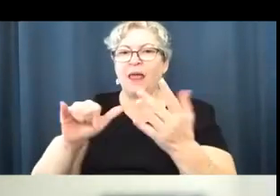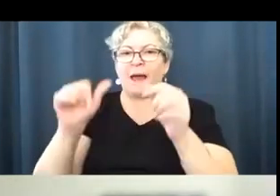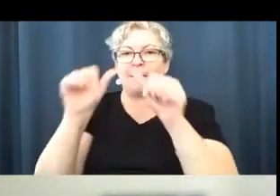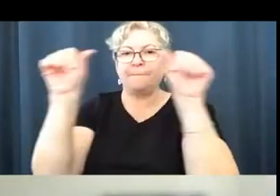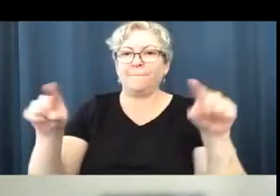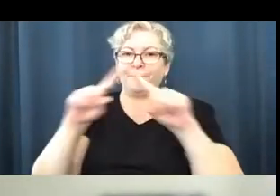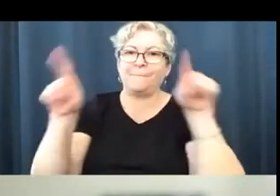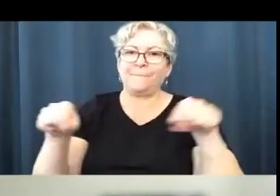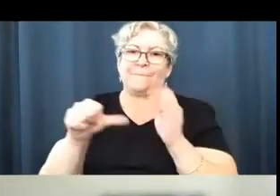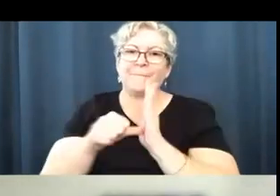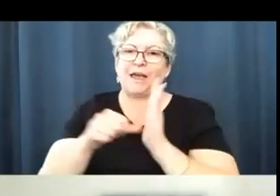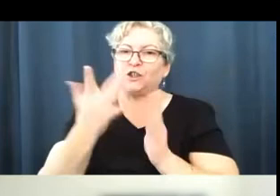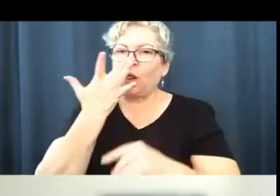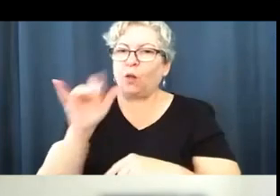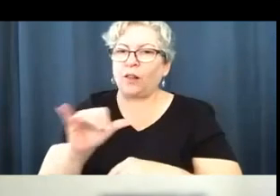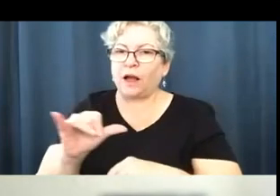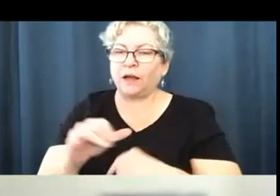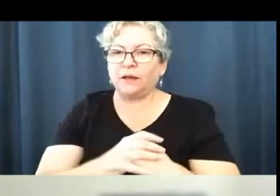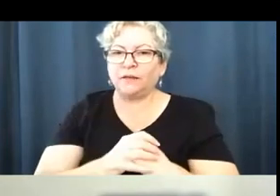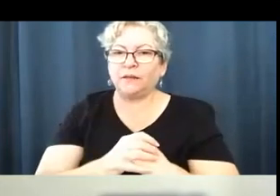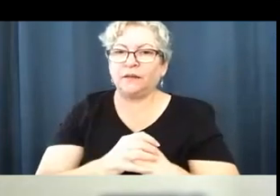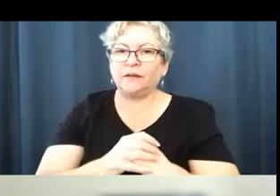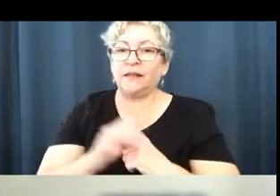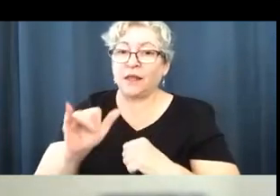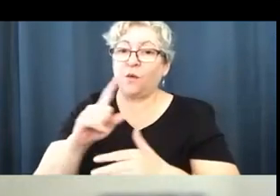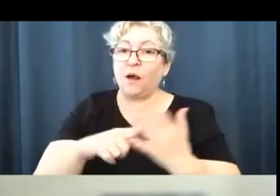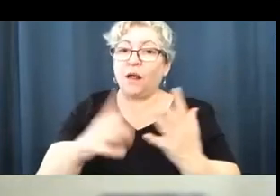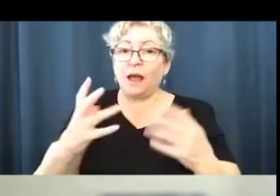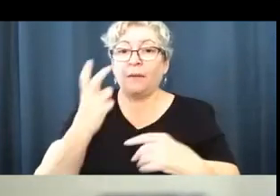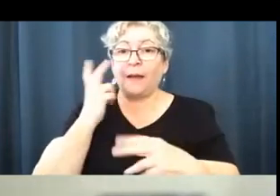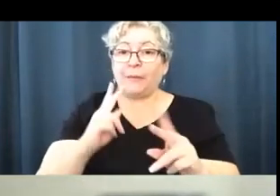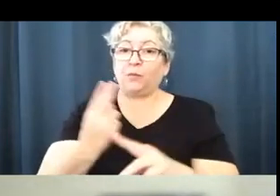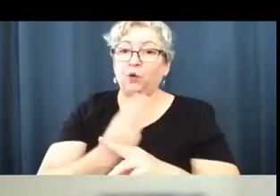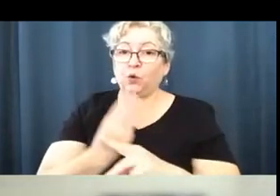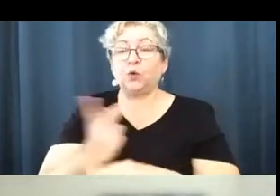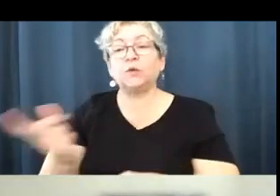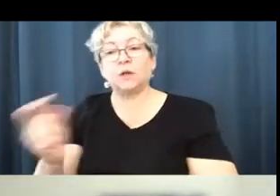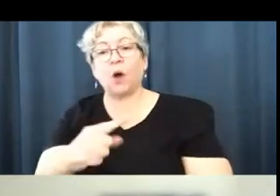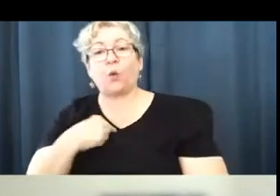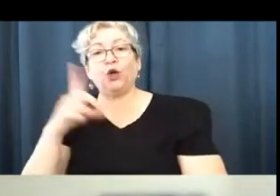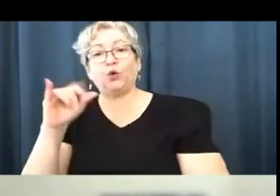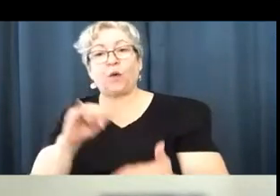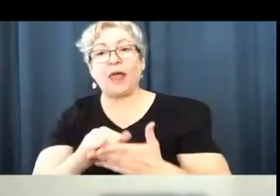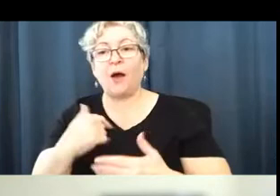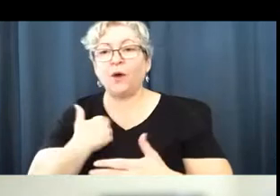That's what a lot of blind people use and we must believe you've got a video for this. Yeah, we do and we're gonna revisit some of those concepts